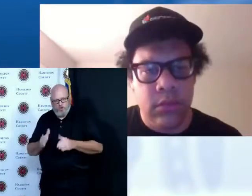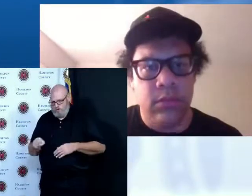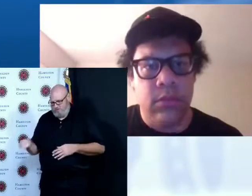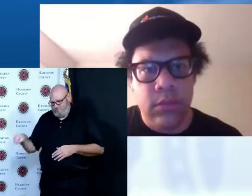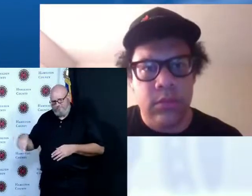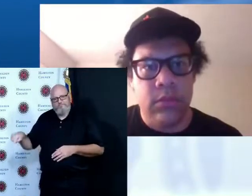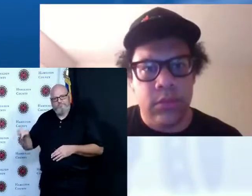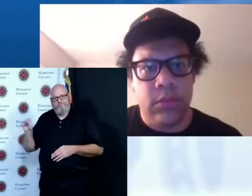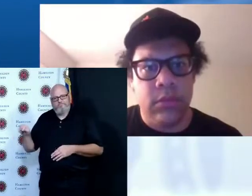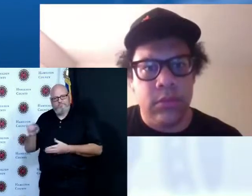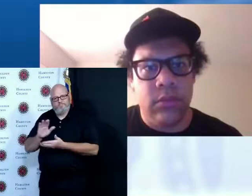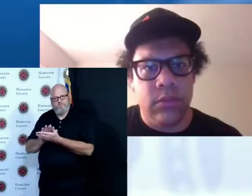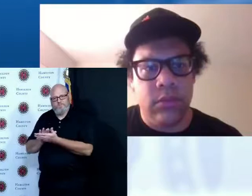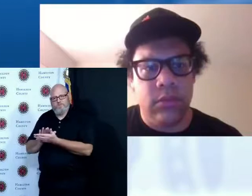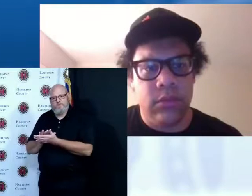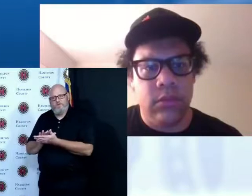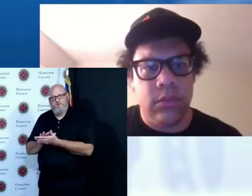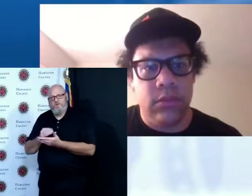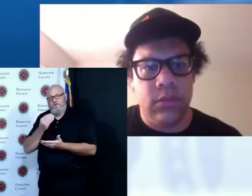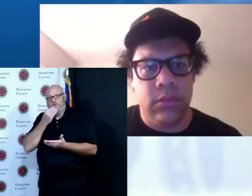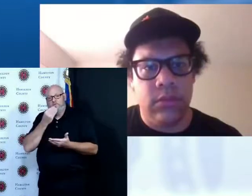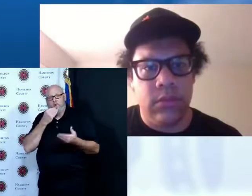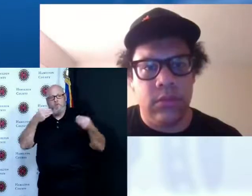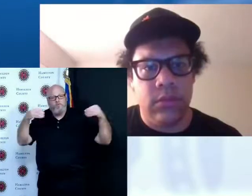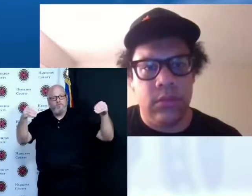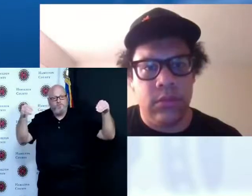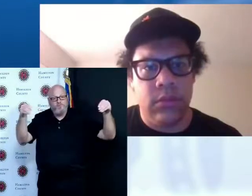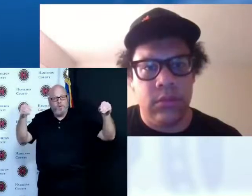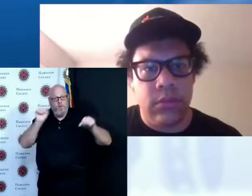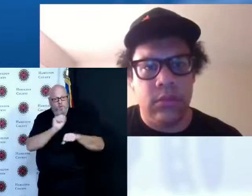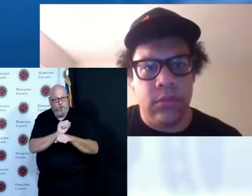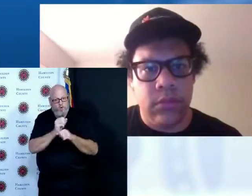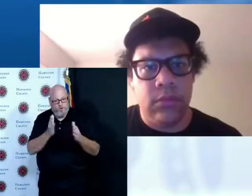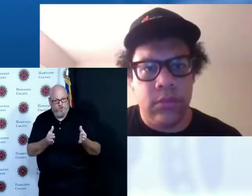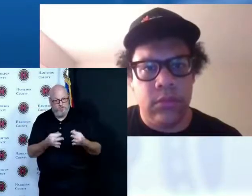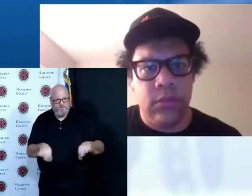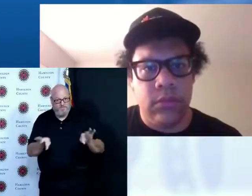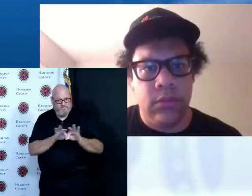like grocery store workers that did not work from home for long periods of the pandemic so